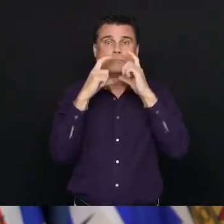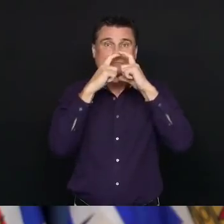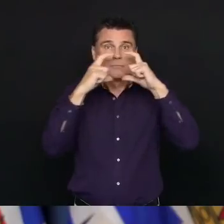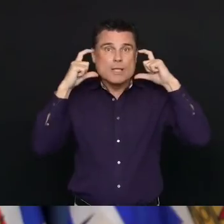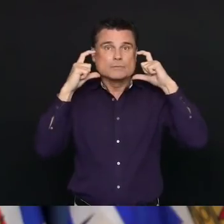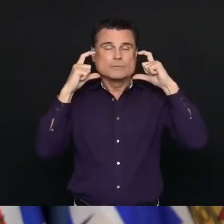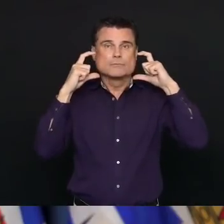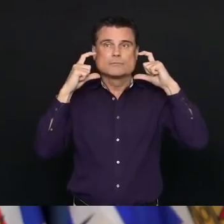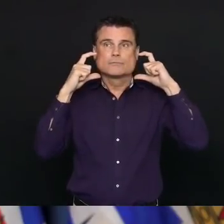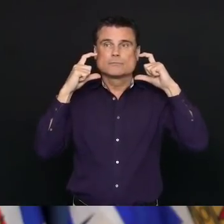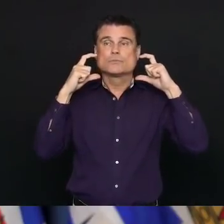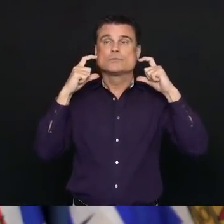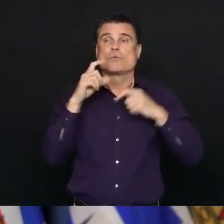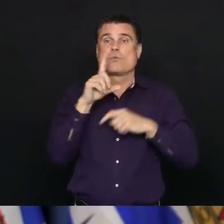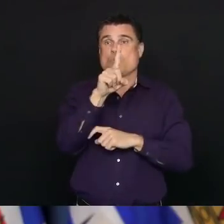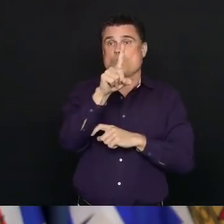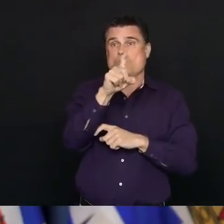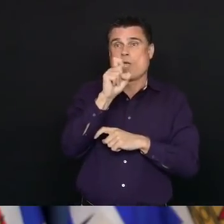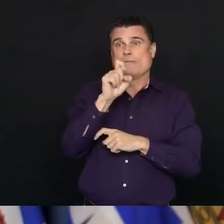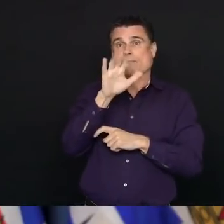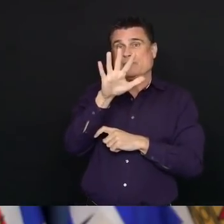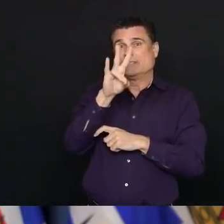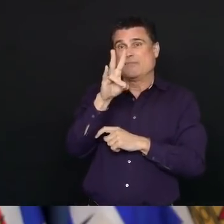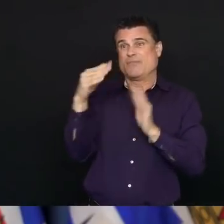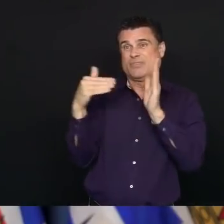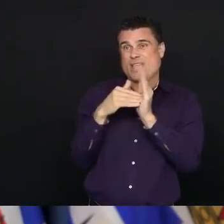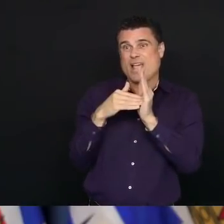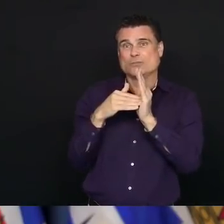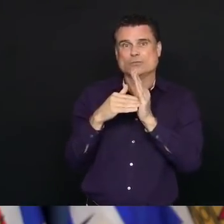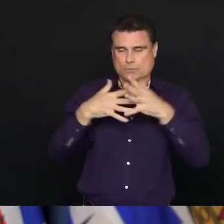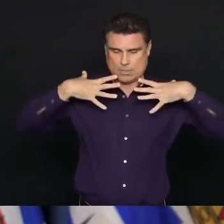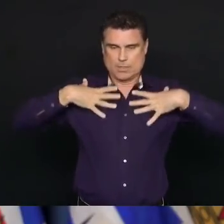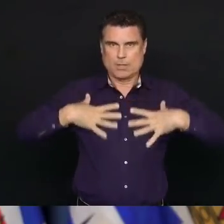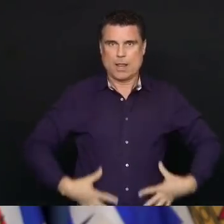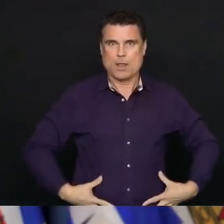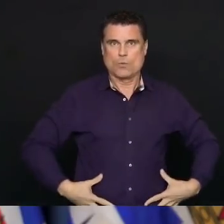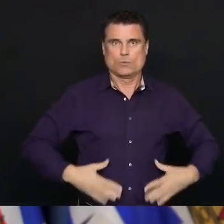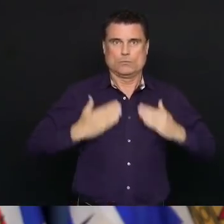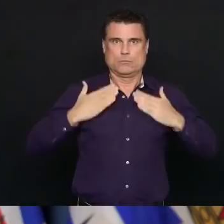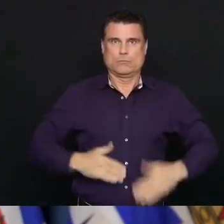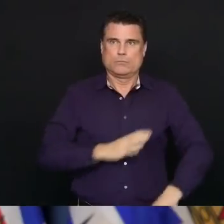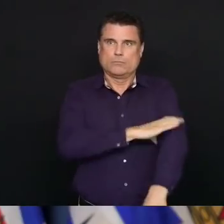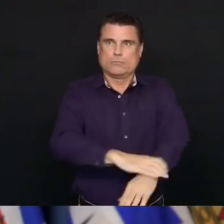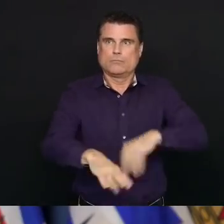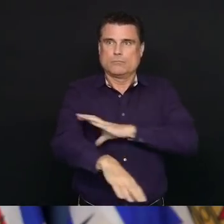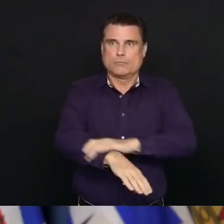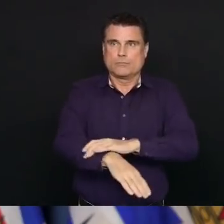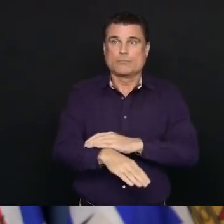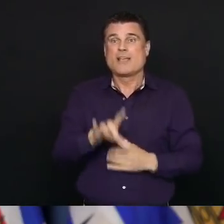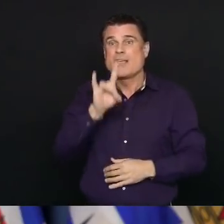This is from the last week. We received many donation. 100,000 surgical masks. 82,000 masks, 10,000 goggles, 20,000 gloves, 1076 protective coveralls.